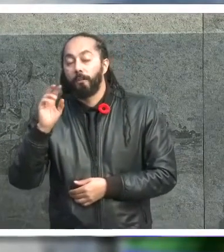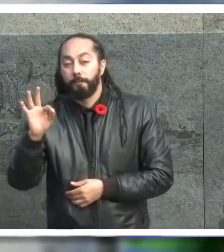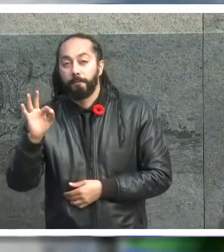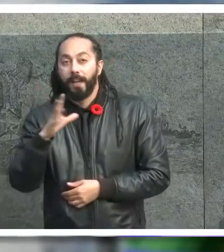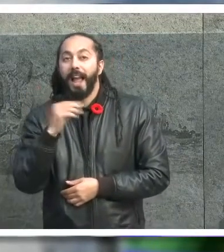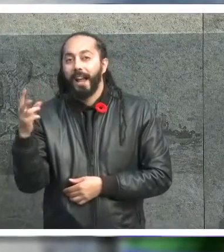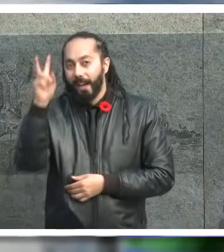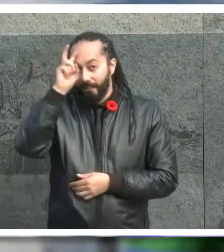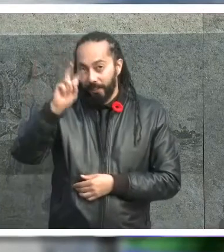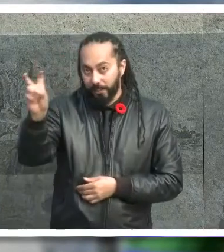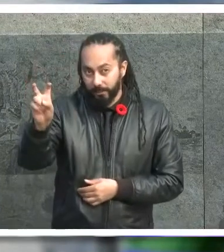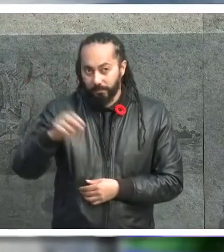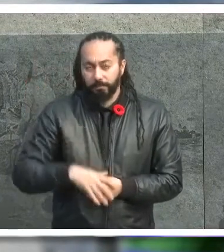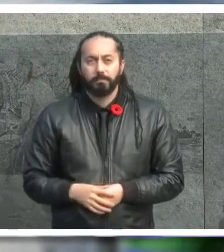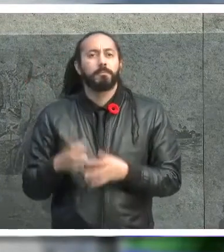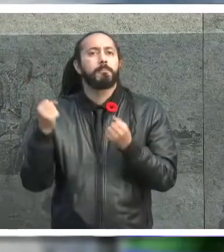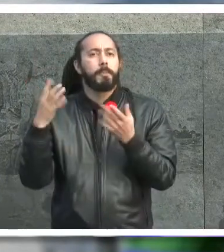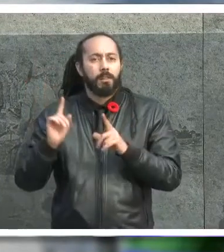the Persian Gulf and Afghanistan.